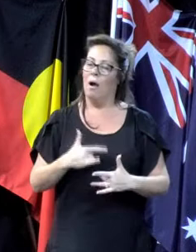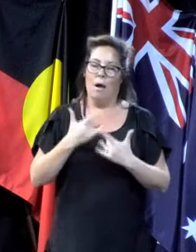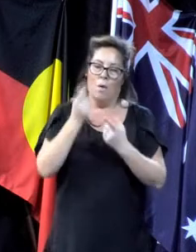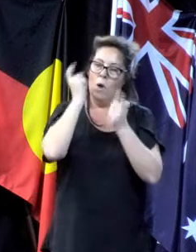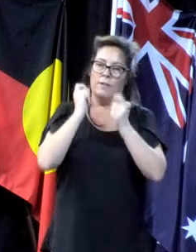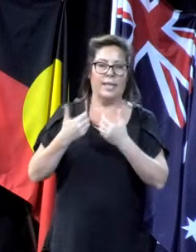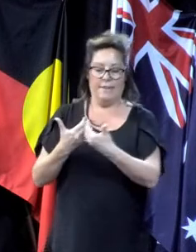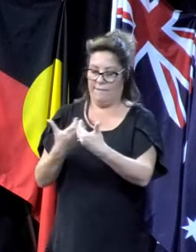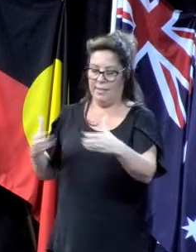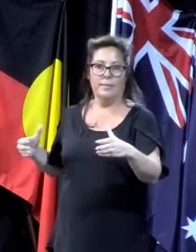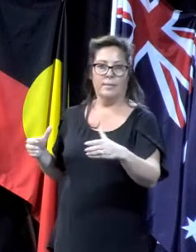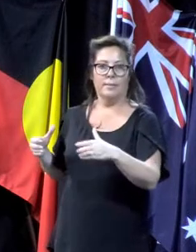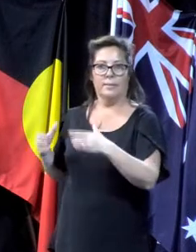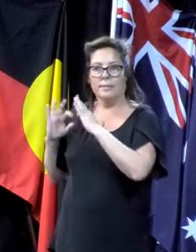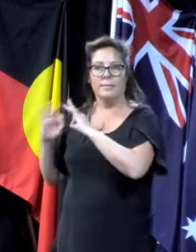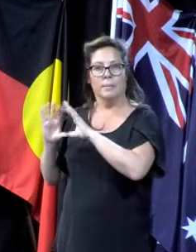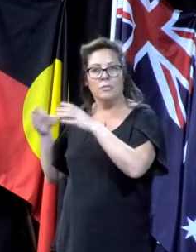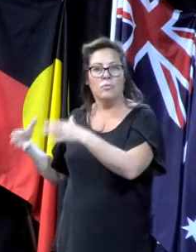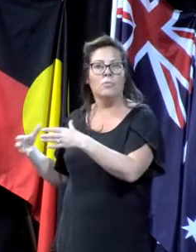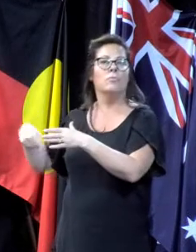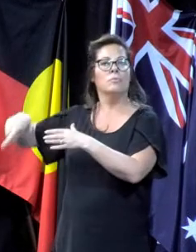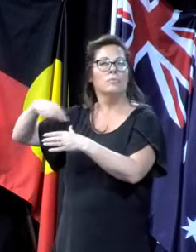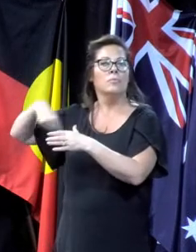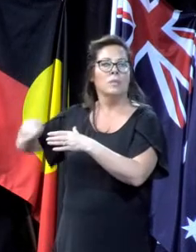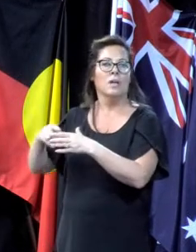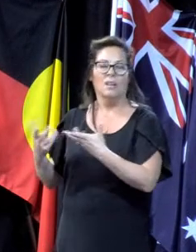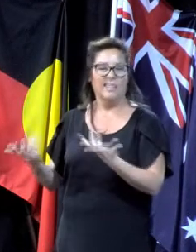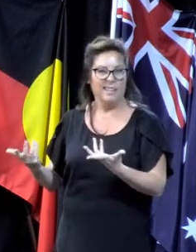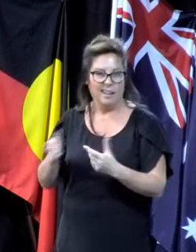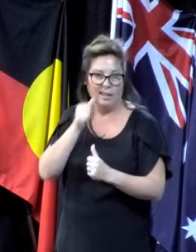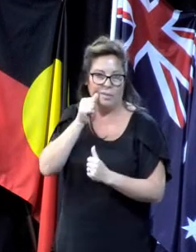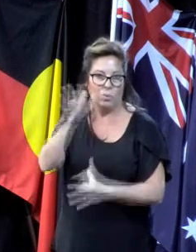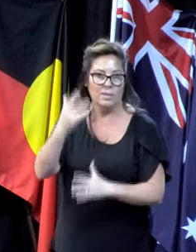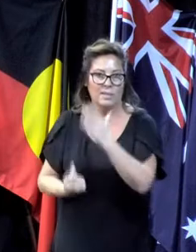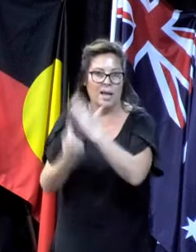engage in the opportunities, broaden scope of their world